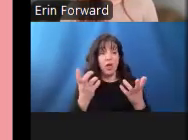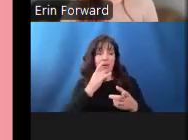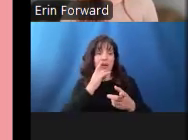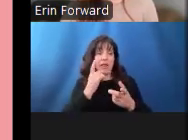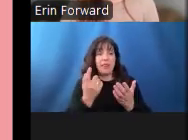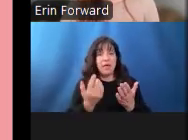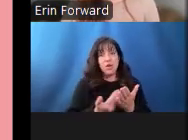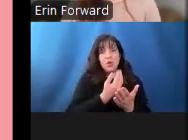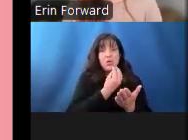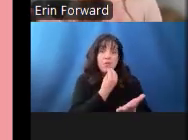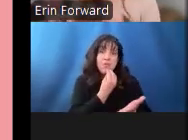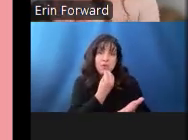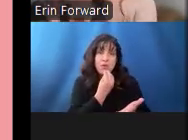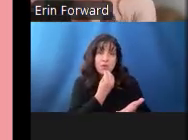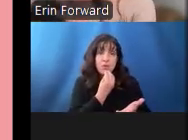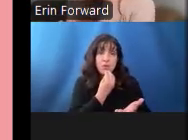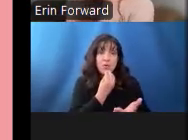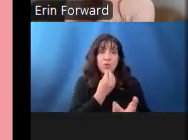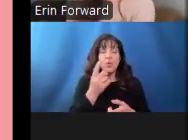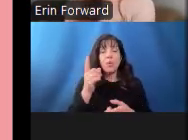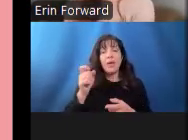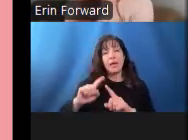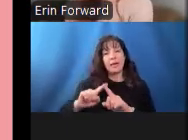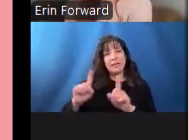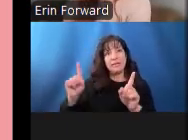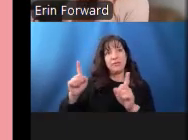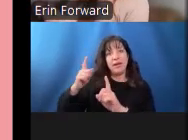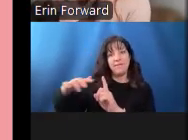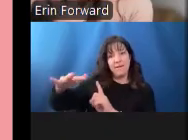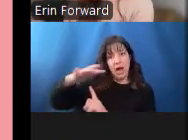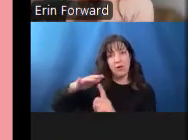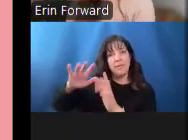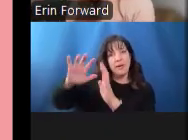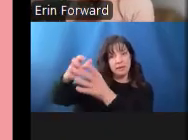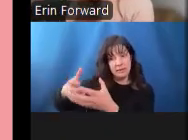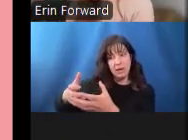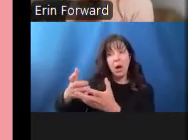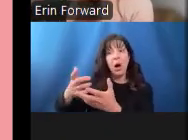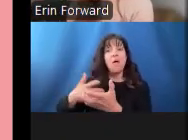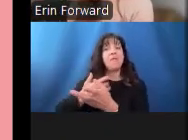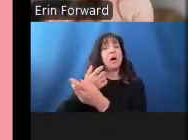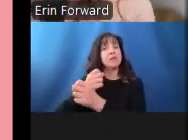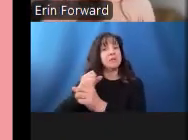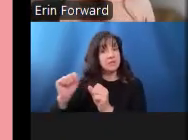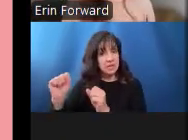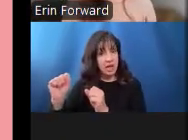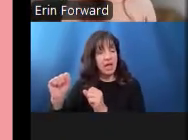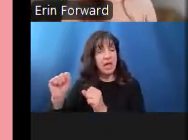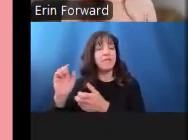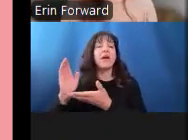food, we we had a different environment for and then once it felt safe and comfortable to them. They could bring it to the